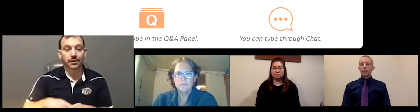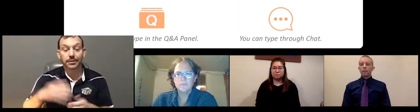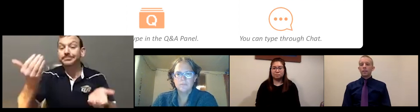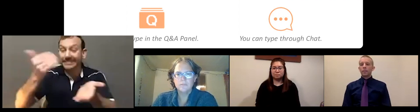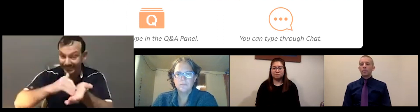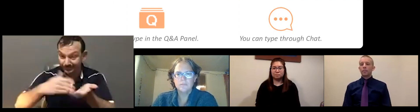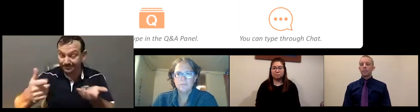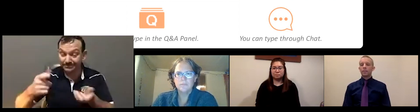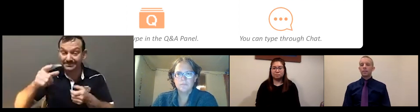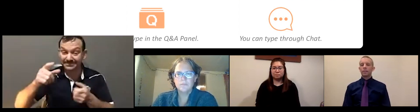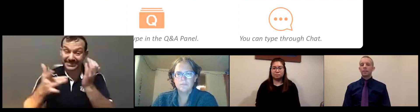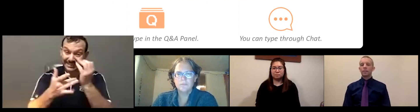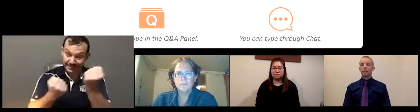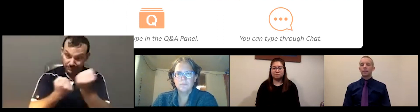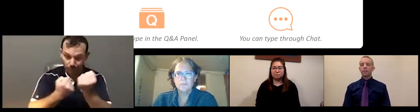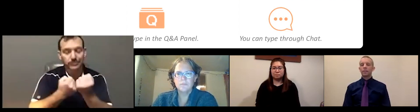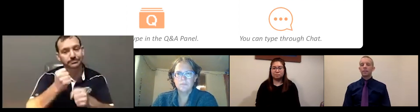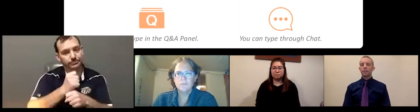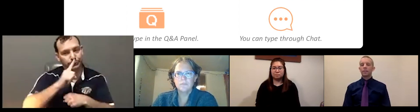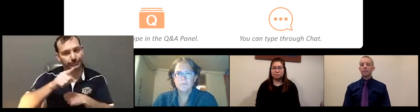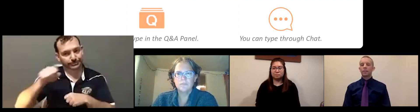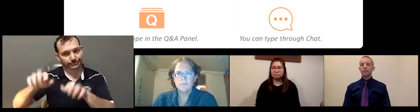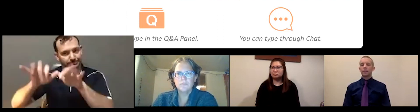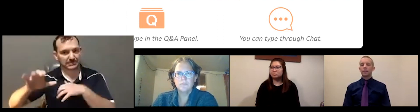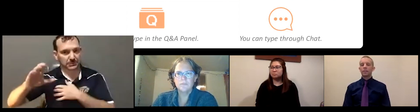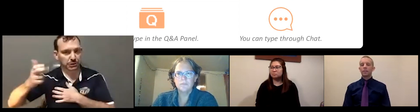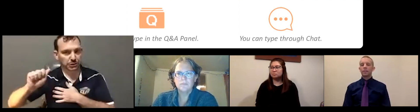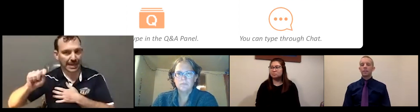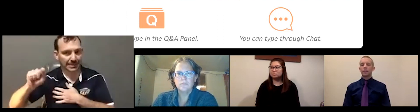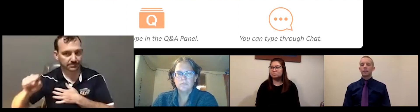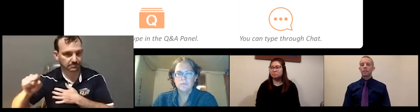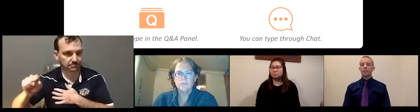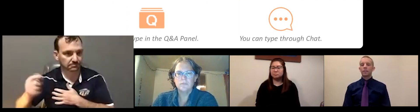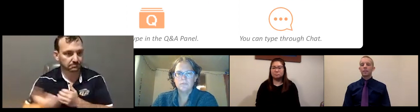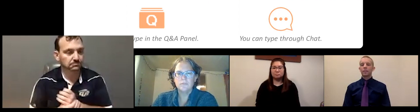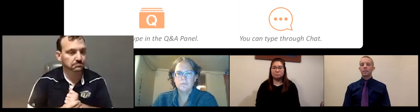Once more, if you need technical support, Make sure you use the chat box, please!